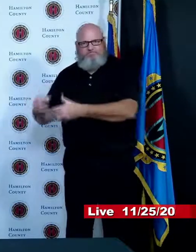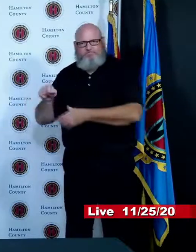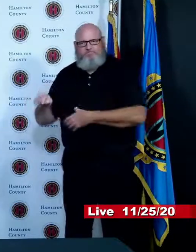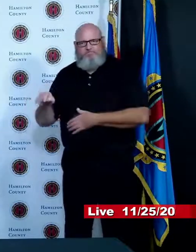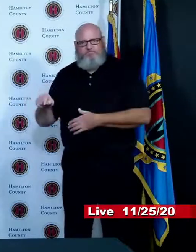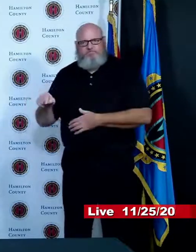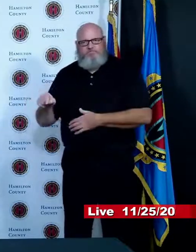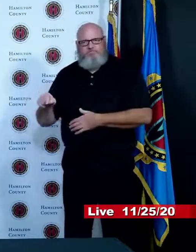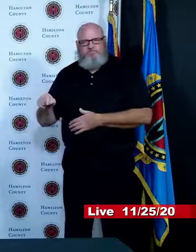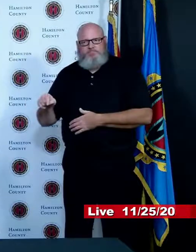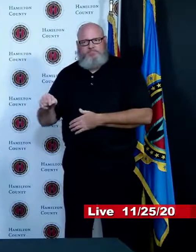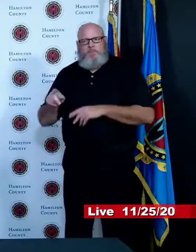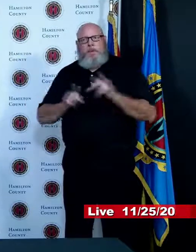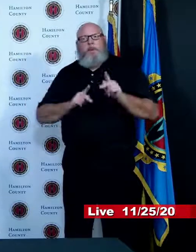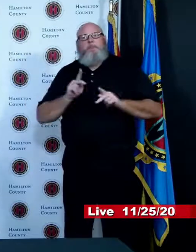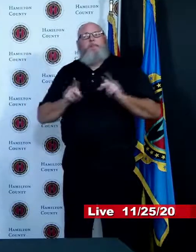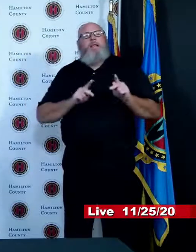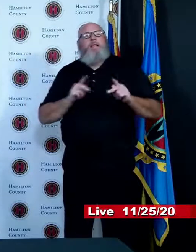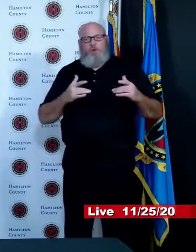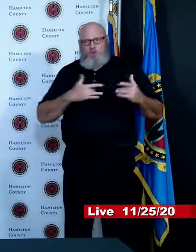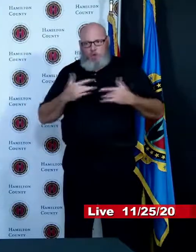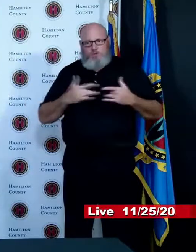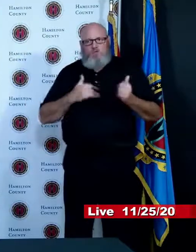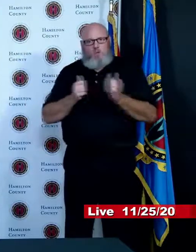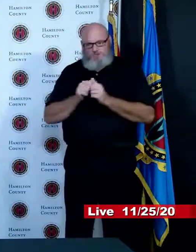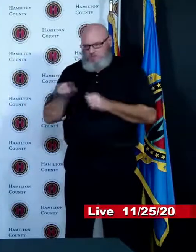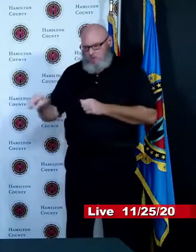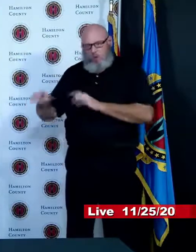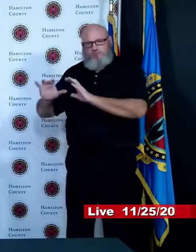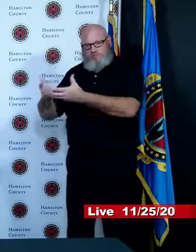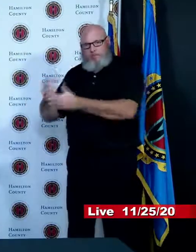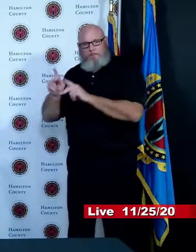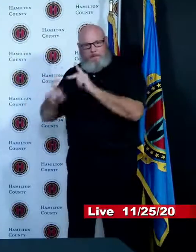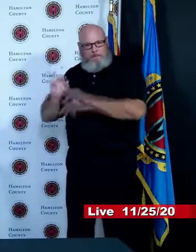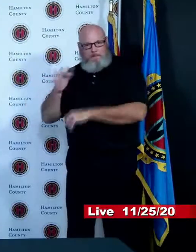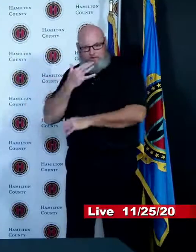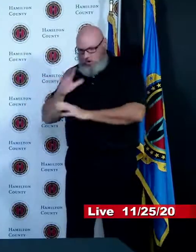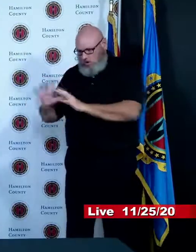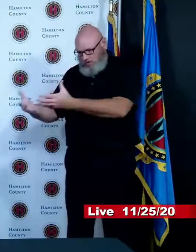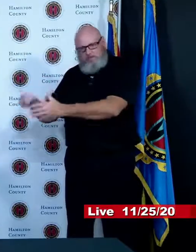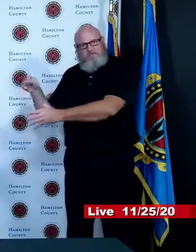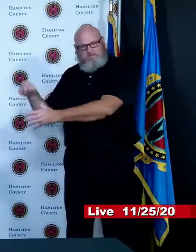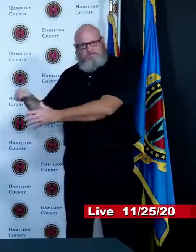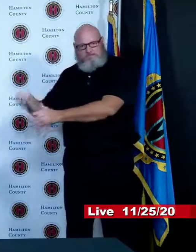about those things because of the history of medicine and things frankly that we've done